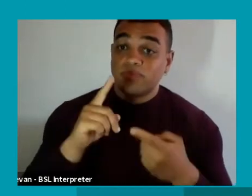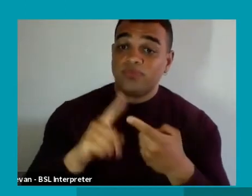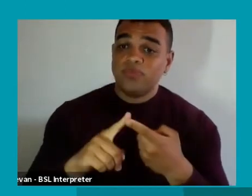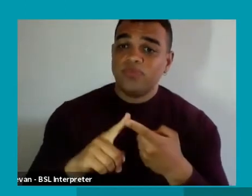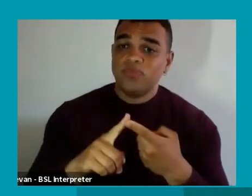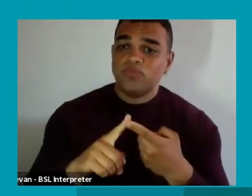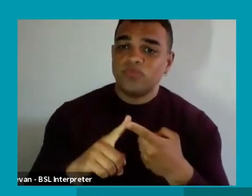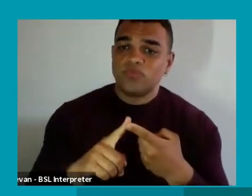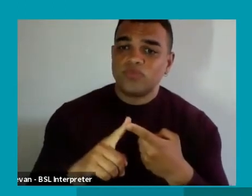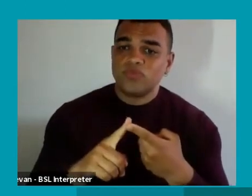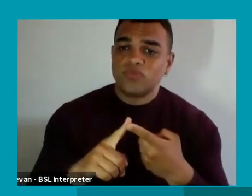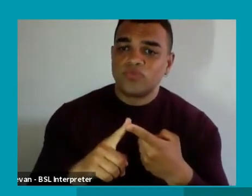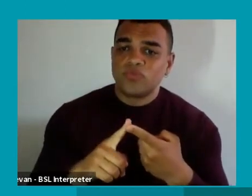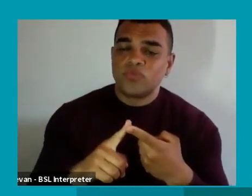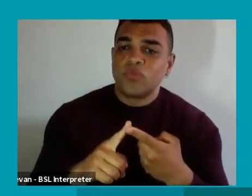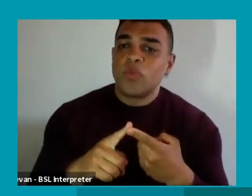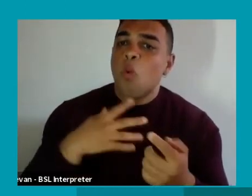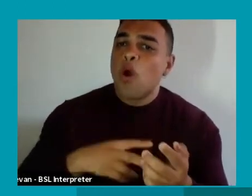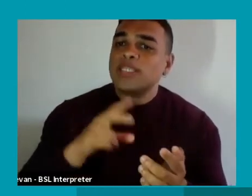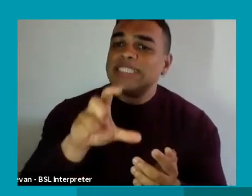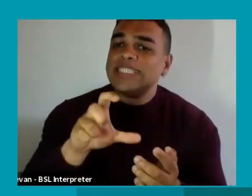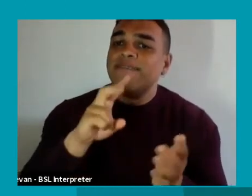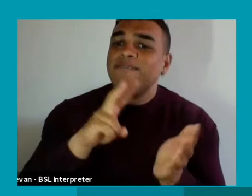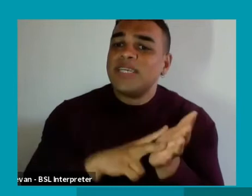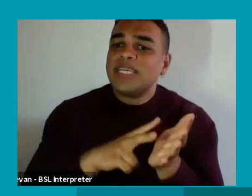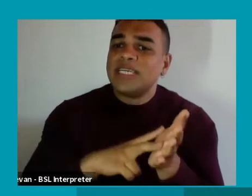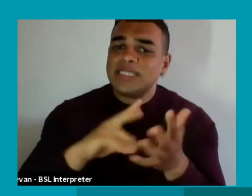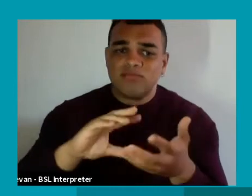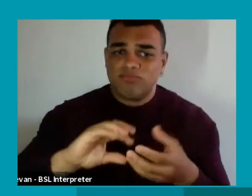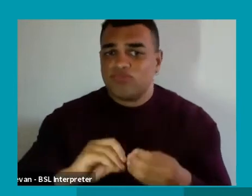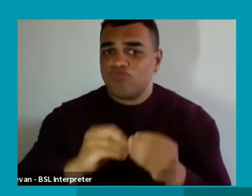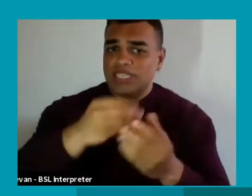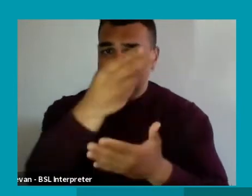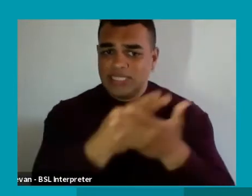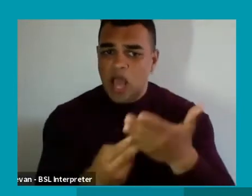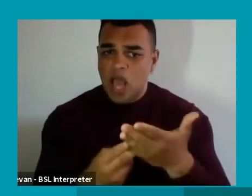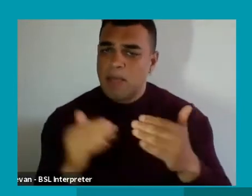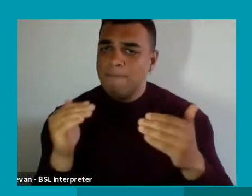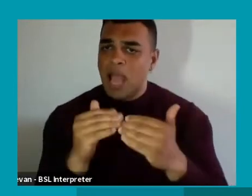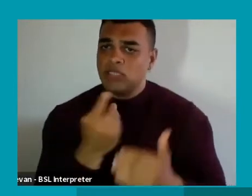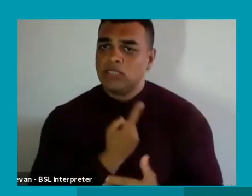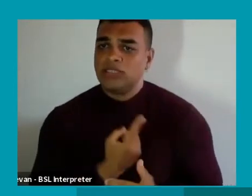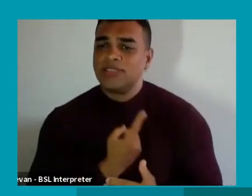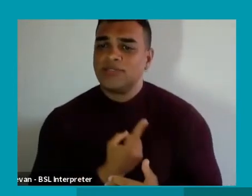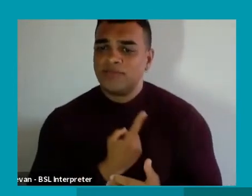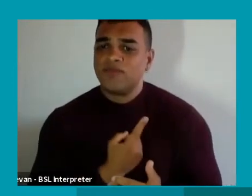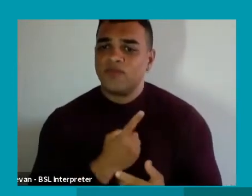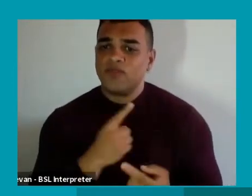suits your current situation. Showcases your skills and that also showcases you in the most favourable light,